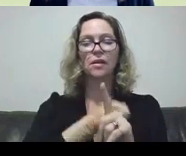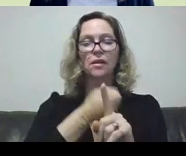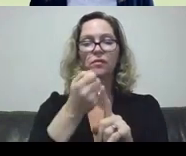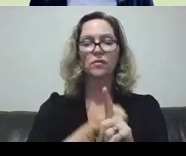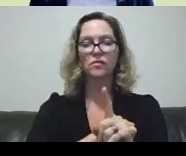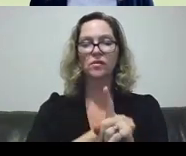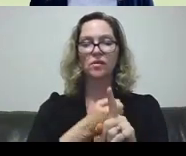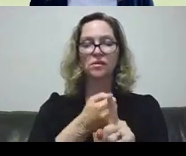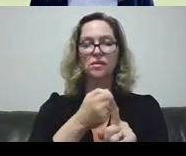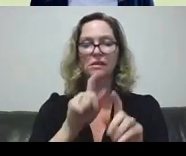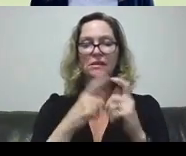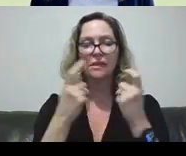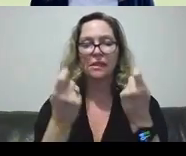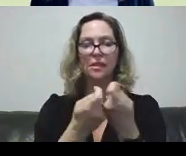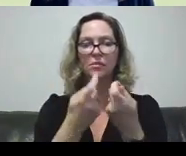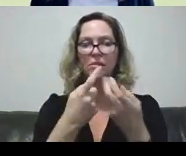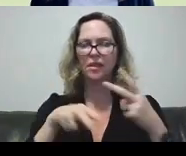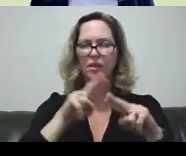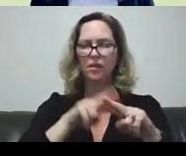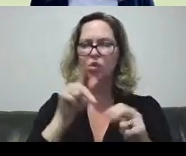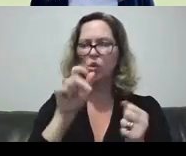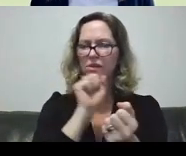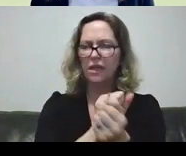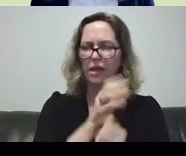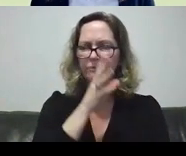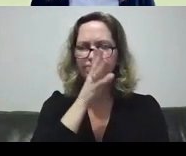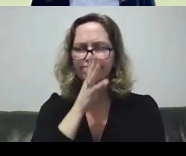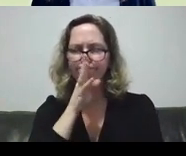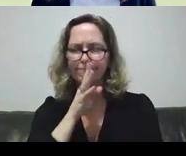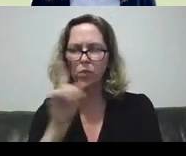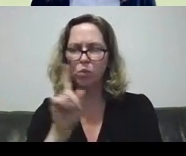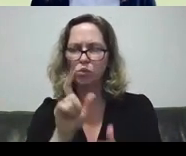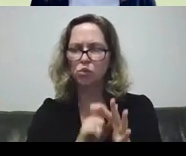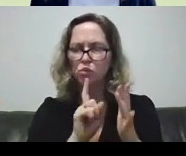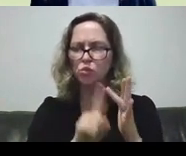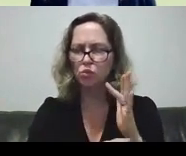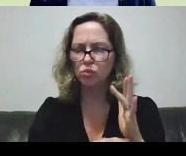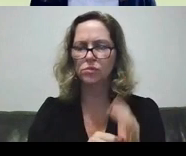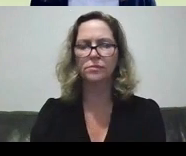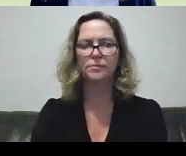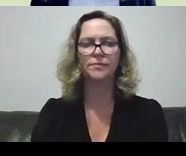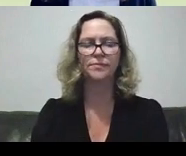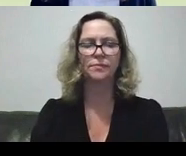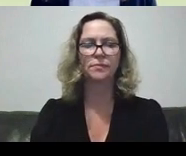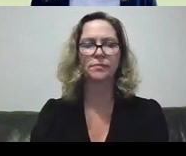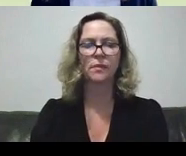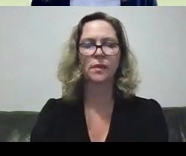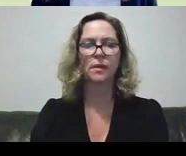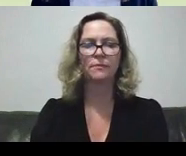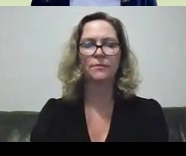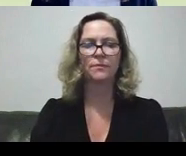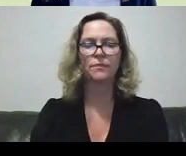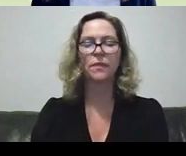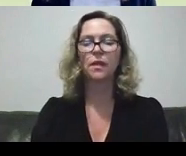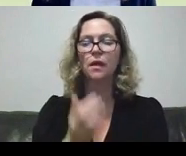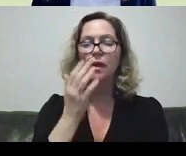situation things to consider when you're engaging your supports knowing your